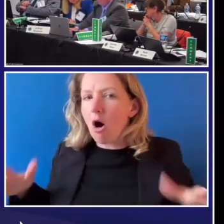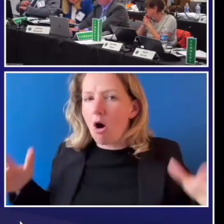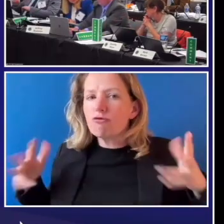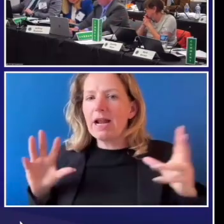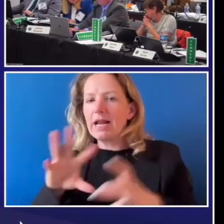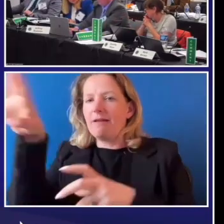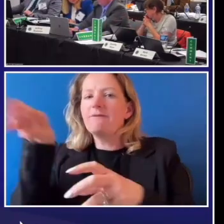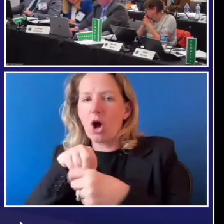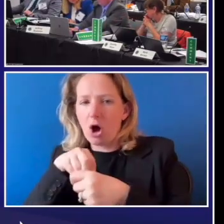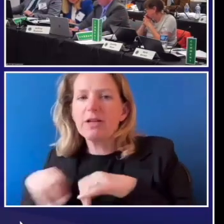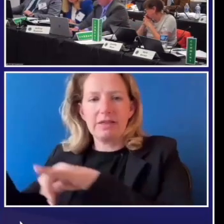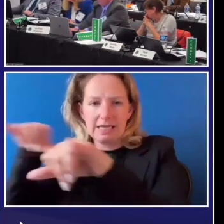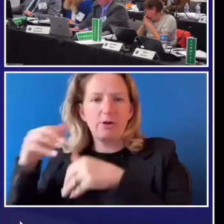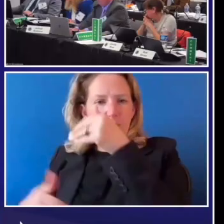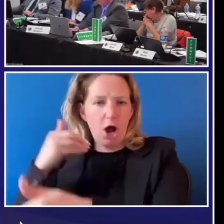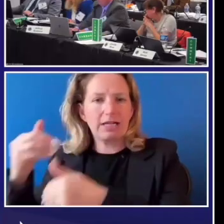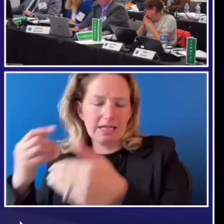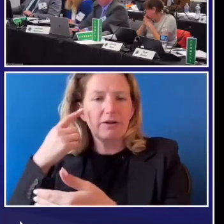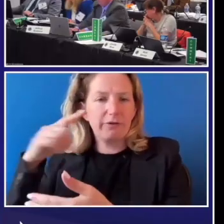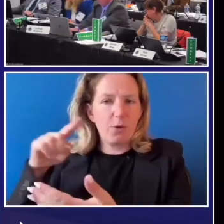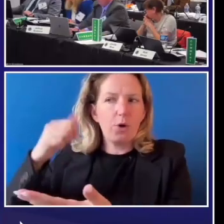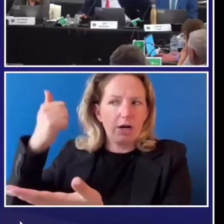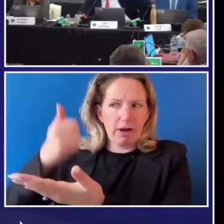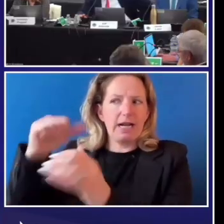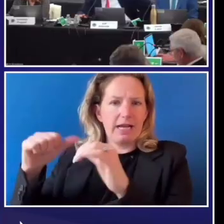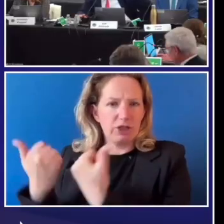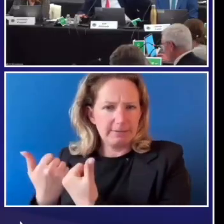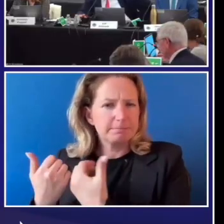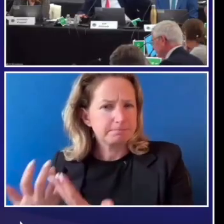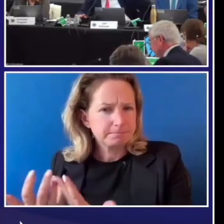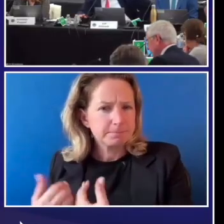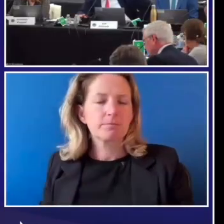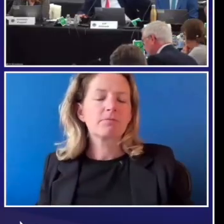Yeah, there's a difference between peer review and different, and standard setting.